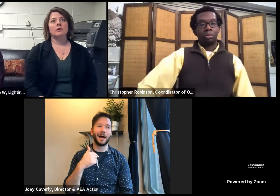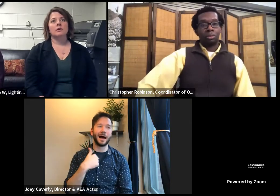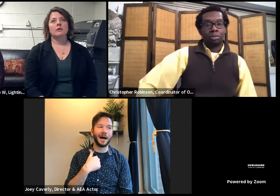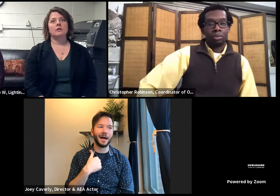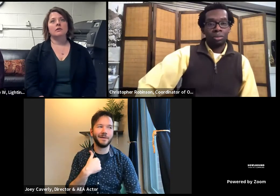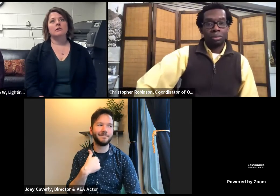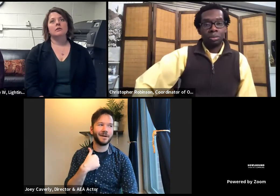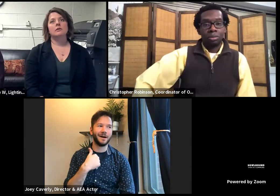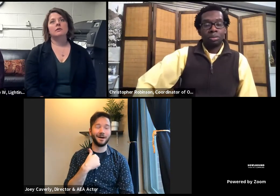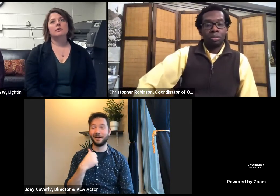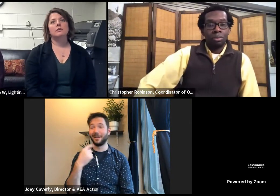This is Joey.